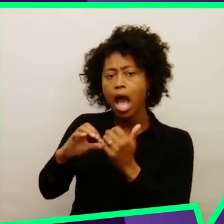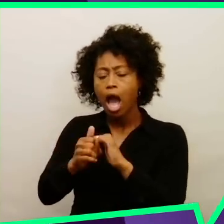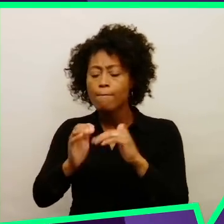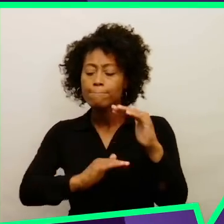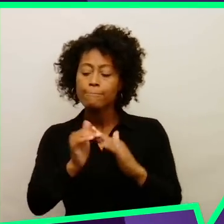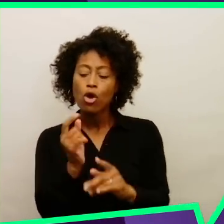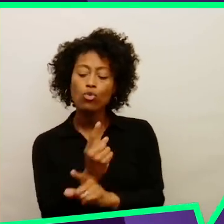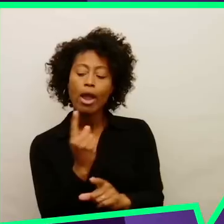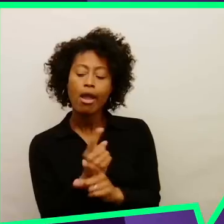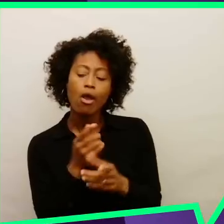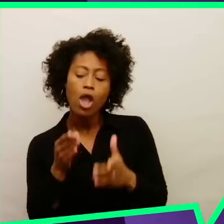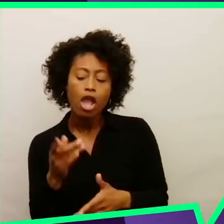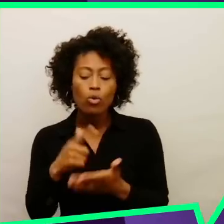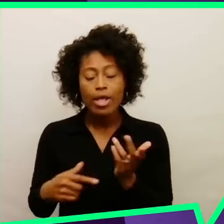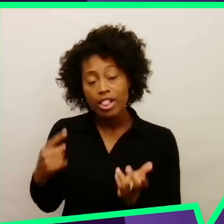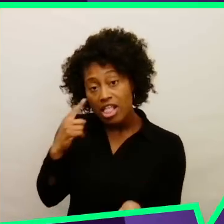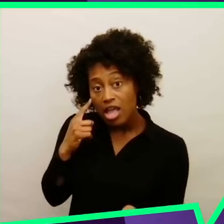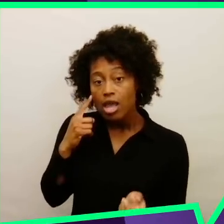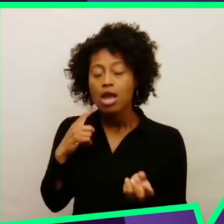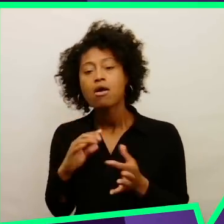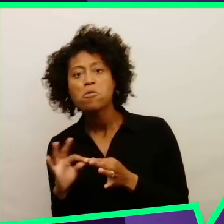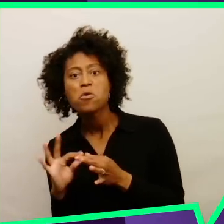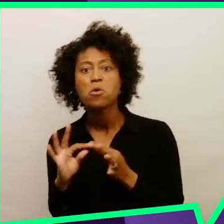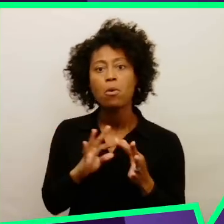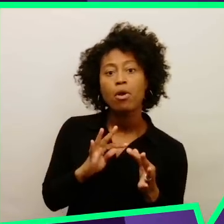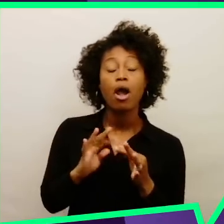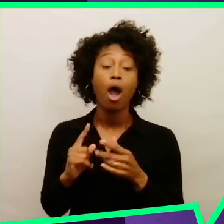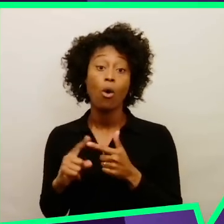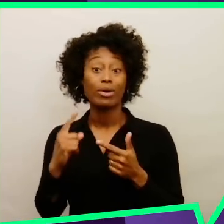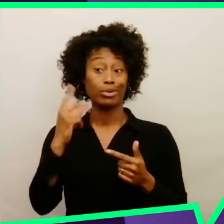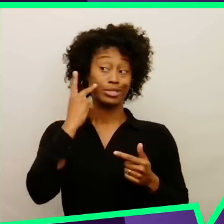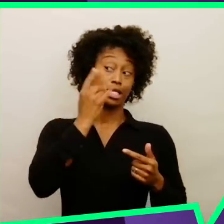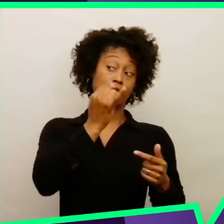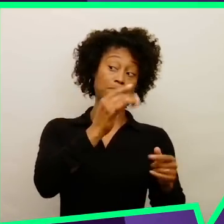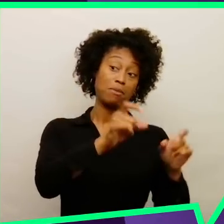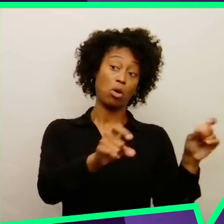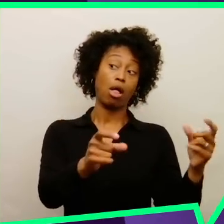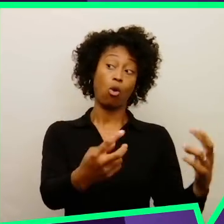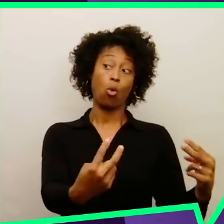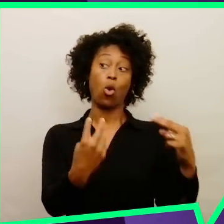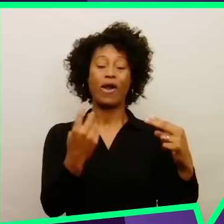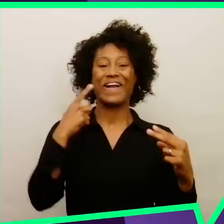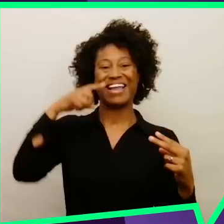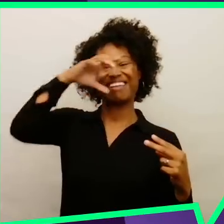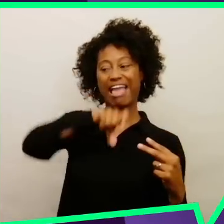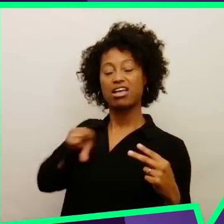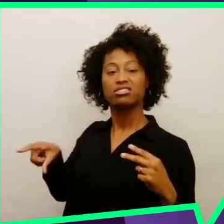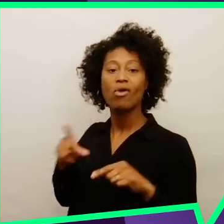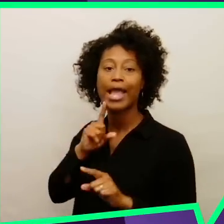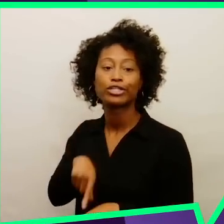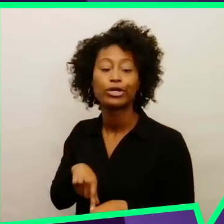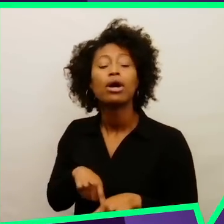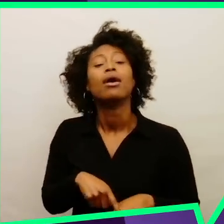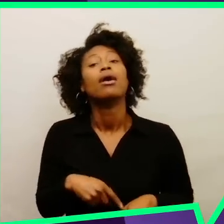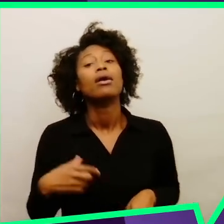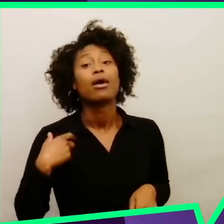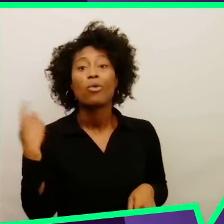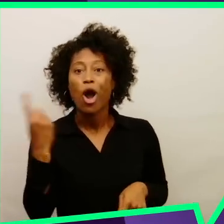to see if the people can guess the actual answer to the actual build. I would always like sneak into my mom's room